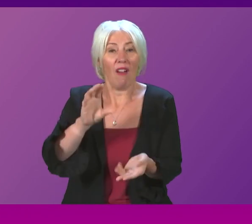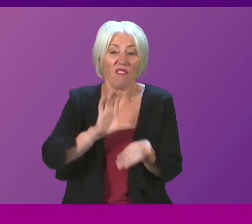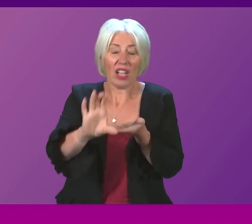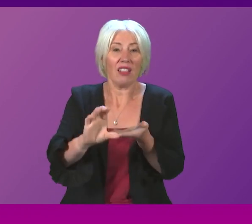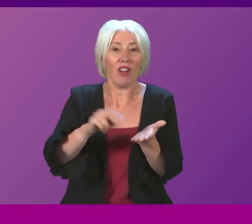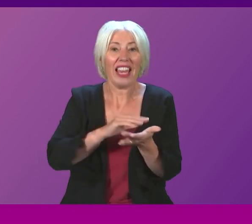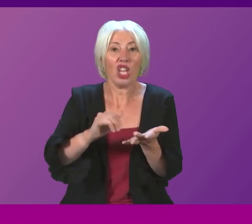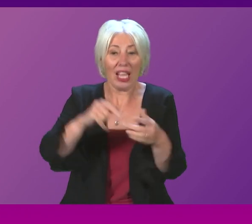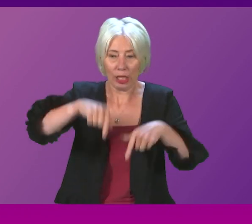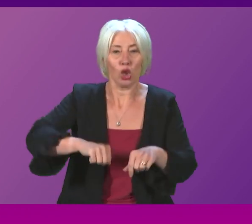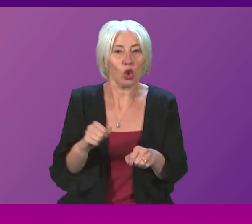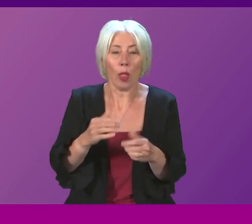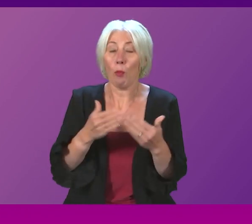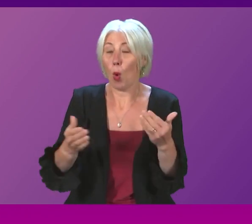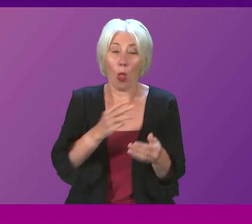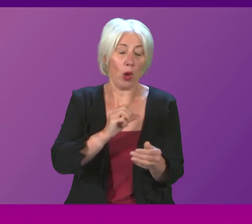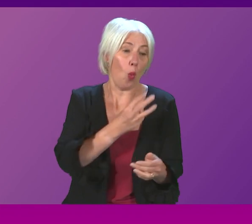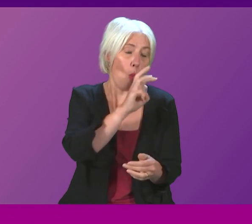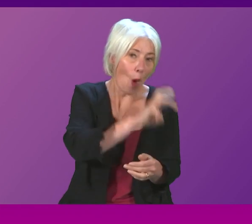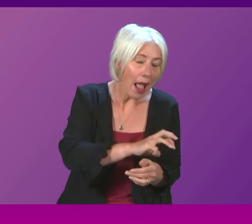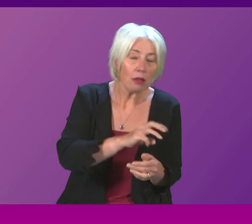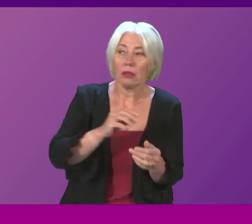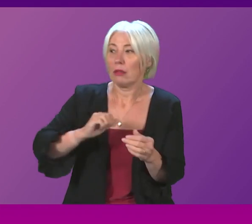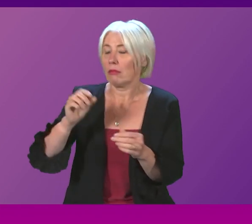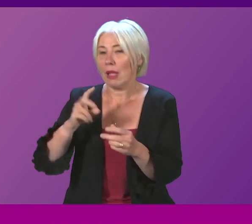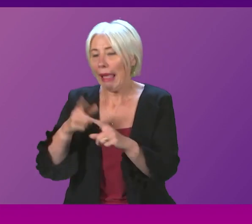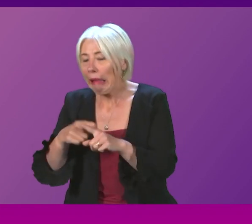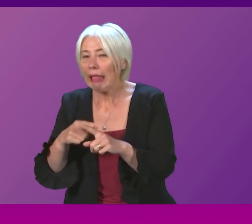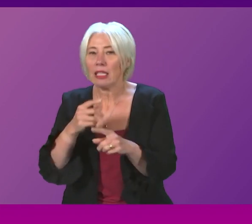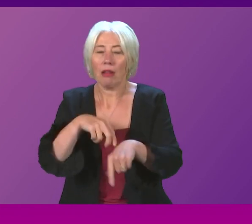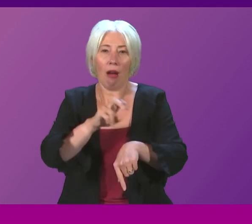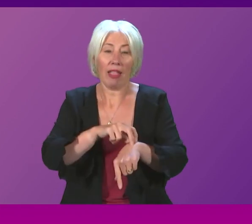than have other parts of the UK—including Wales, where Labour is in government—and Scotland has higher staffing levels.